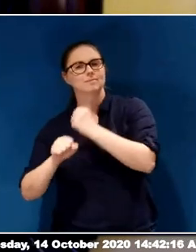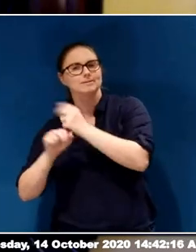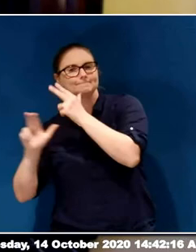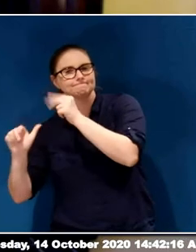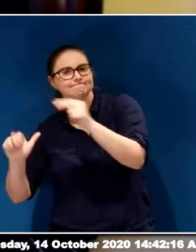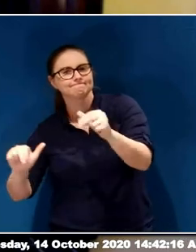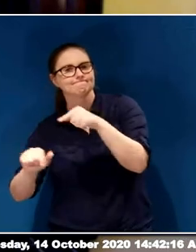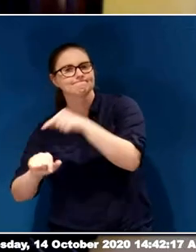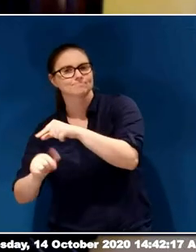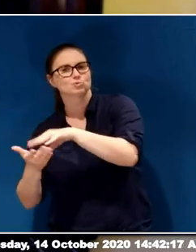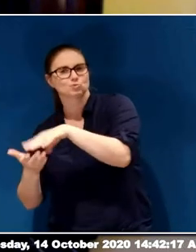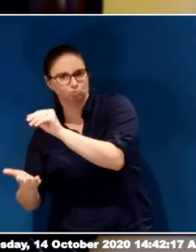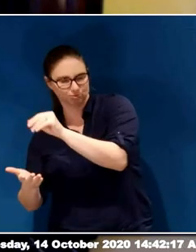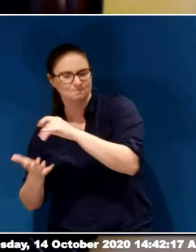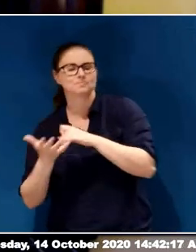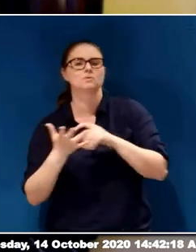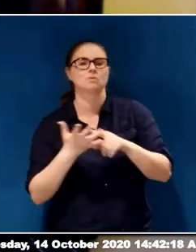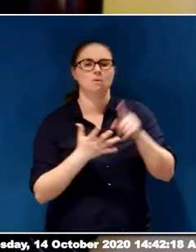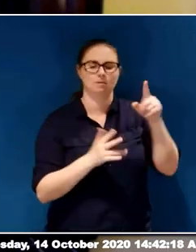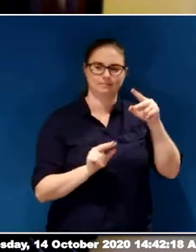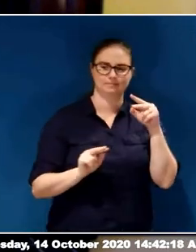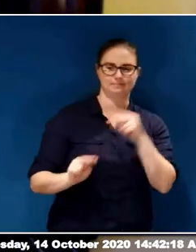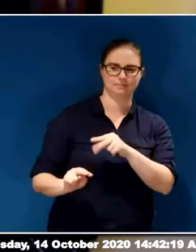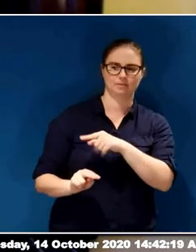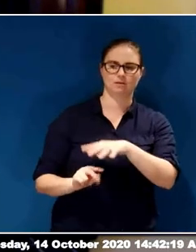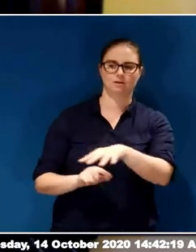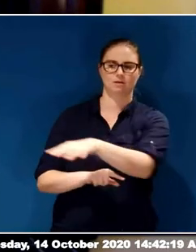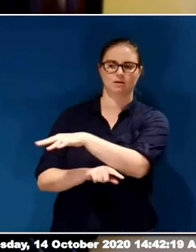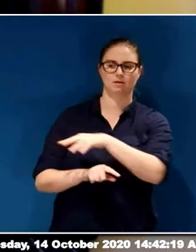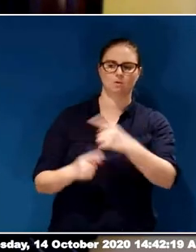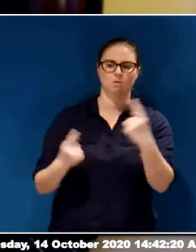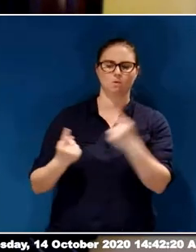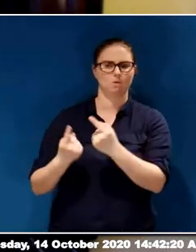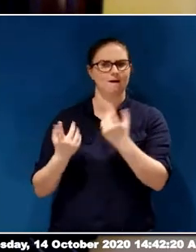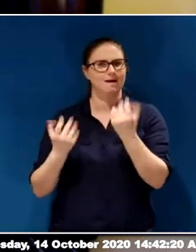experienced trauma, and then selected evidence-based training for teachers in